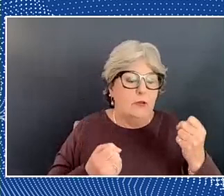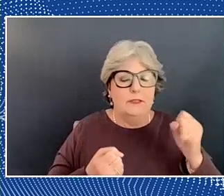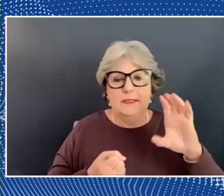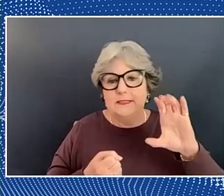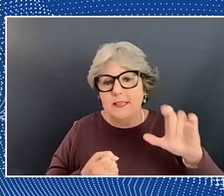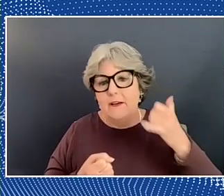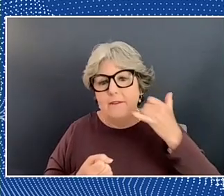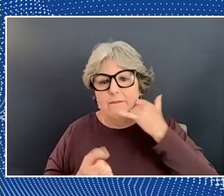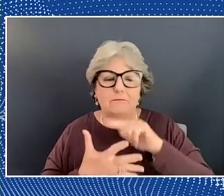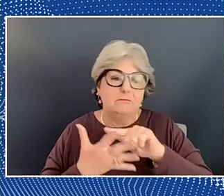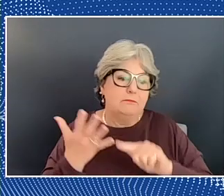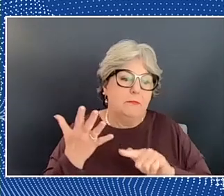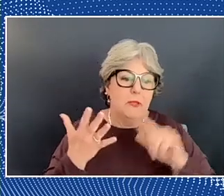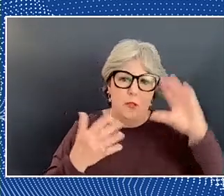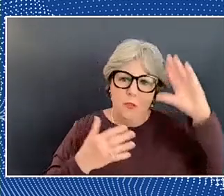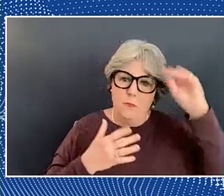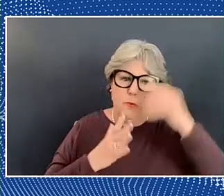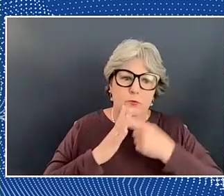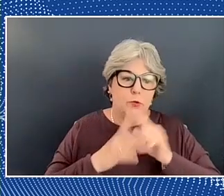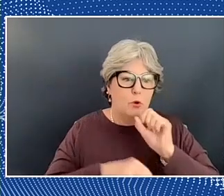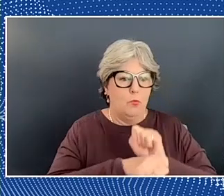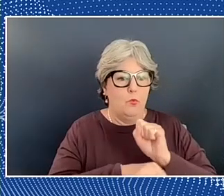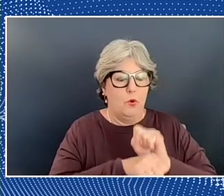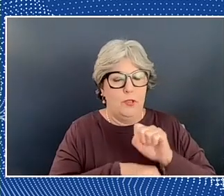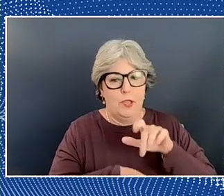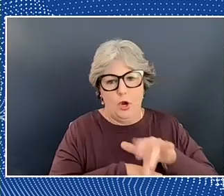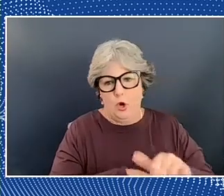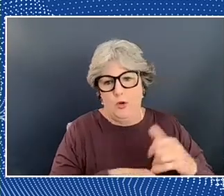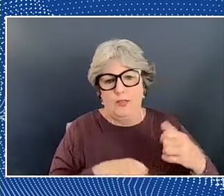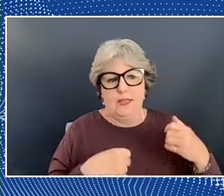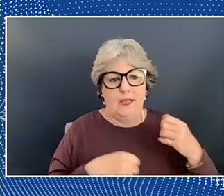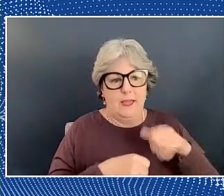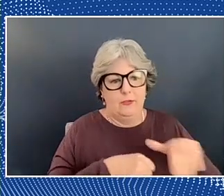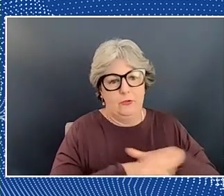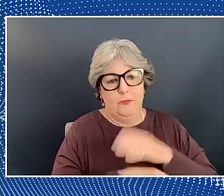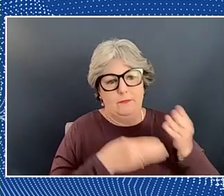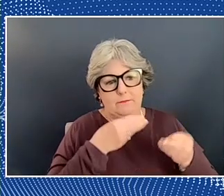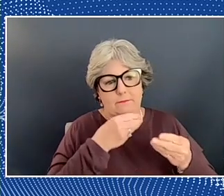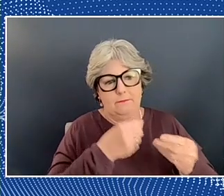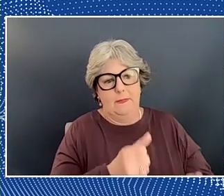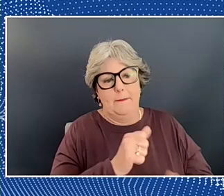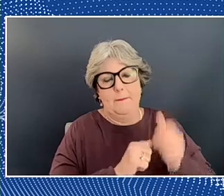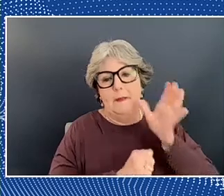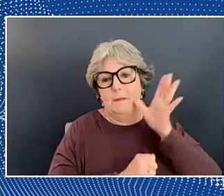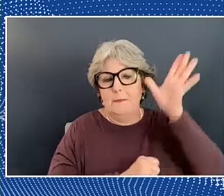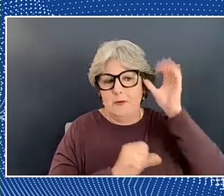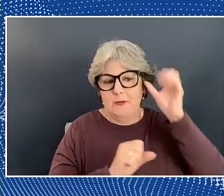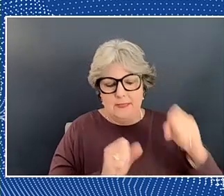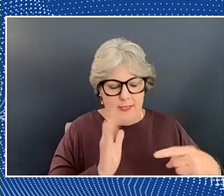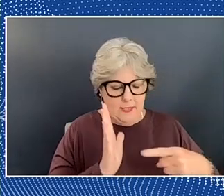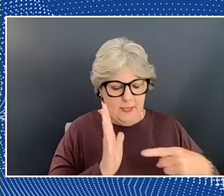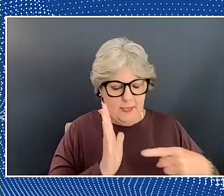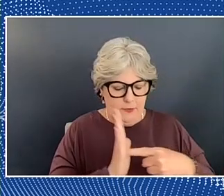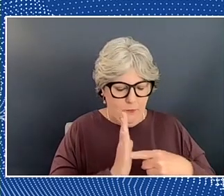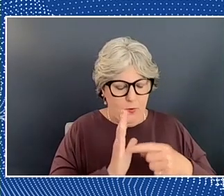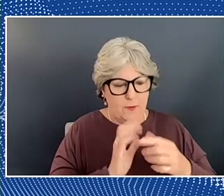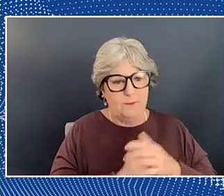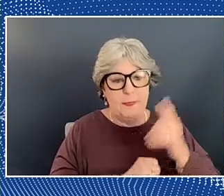The boys started working at an early age to cover expenses that most parents can afford. Because of damaged credit, he